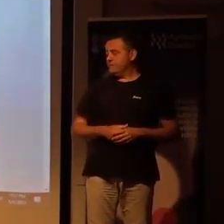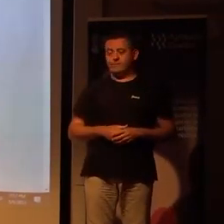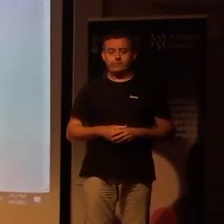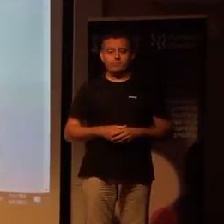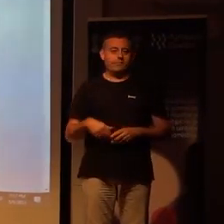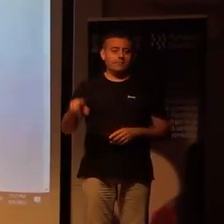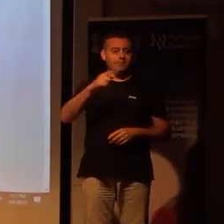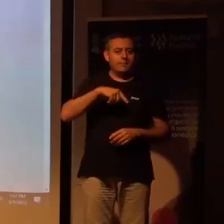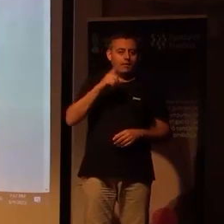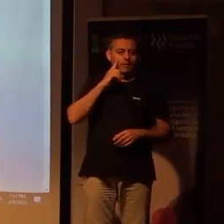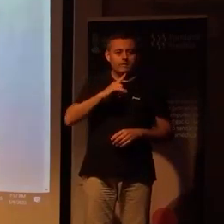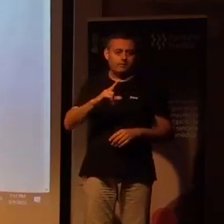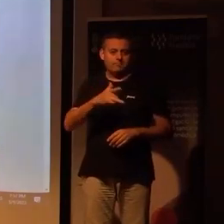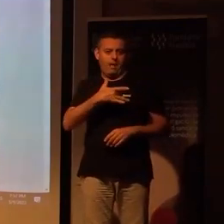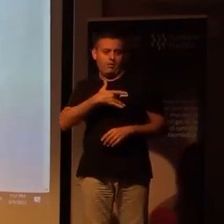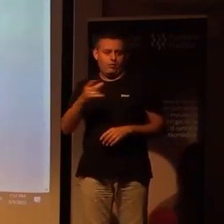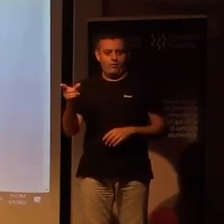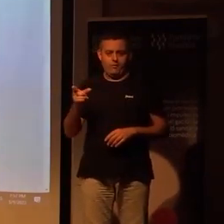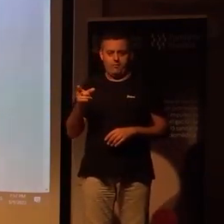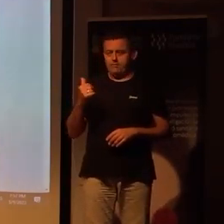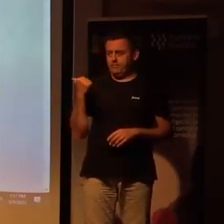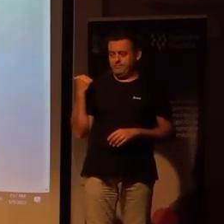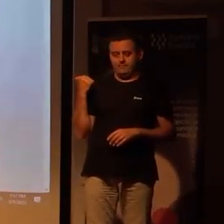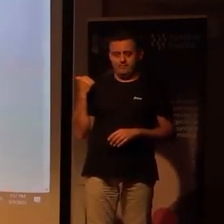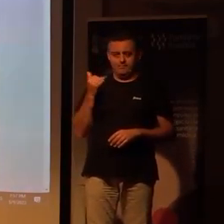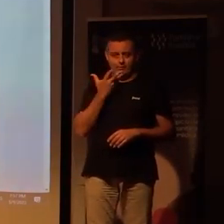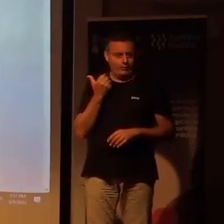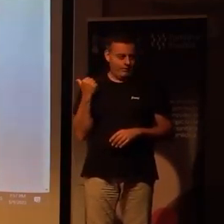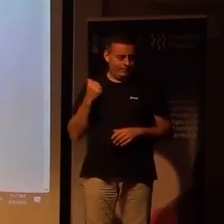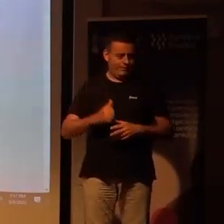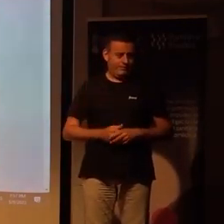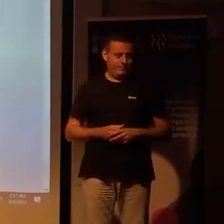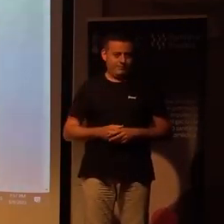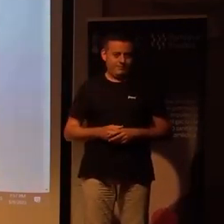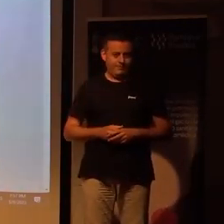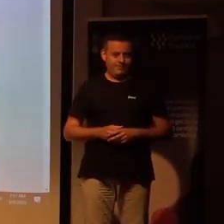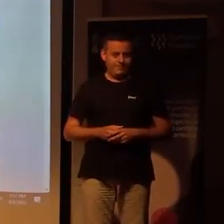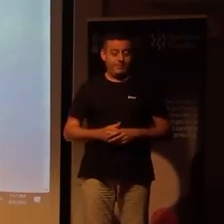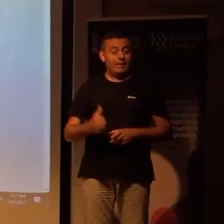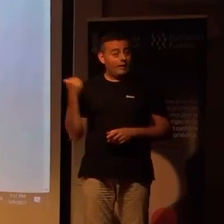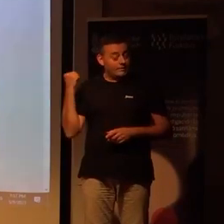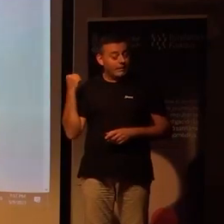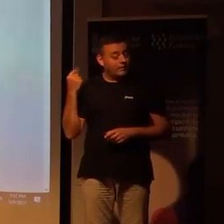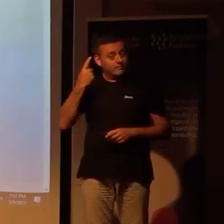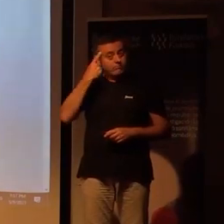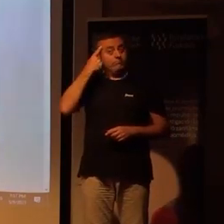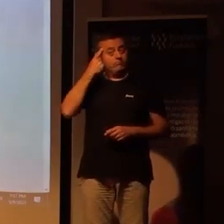the villain from the Marvel movies and say that this man already proposed a solution to the problems of climate change